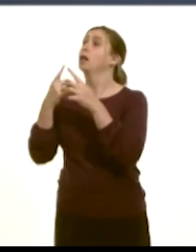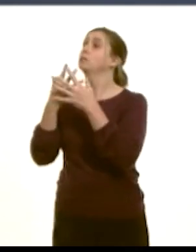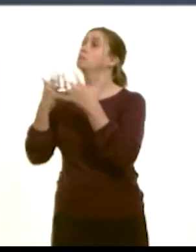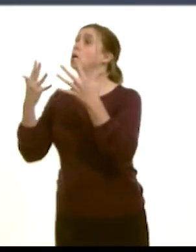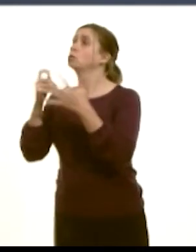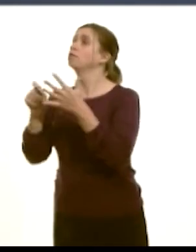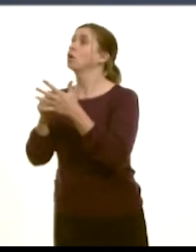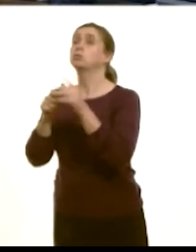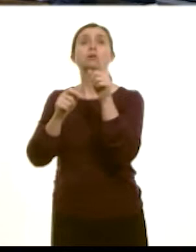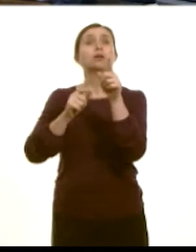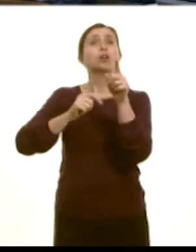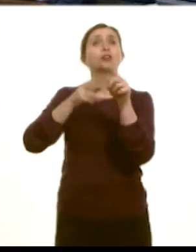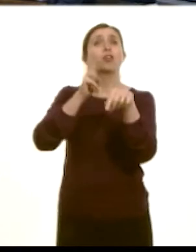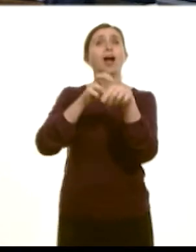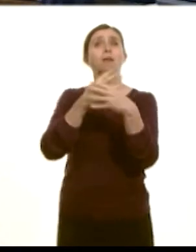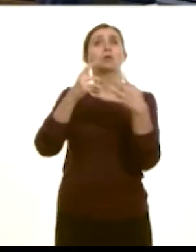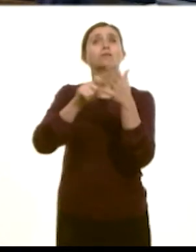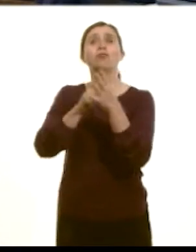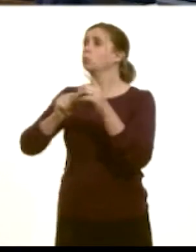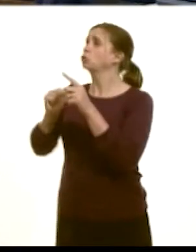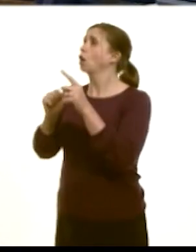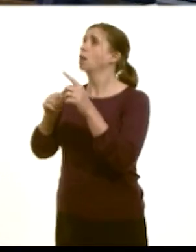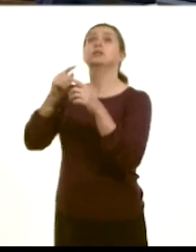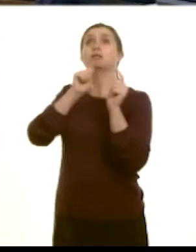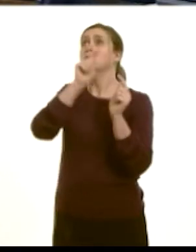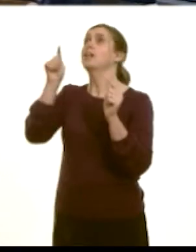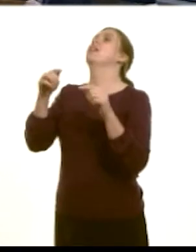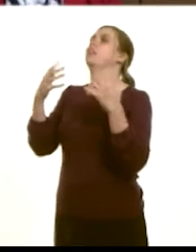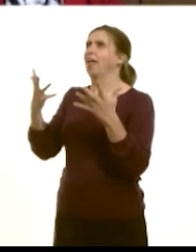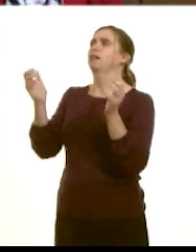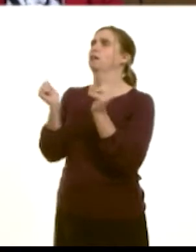EU can be triggered? Carwyn Jones: I think that that is worth considering.